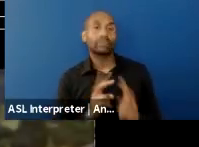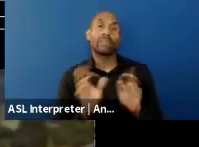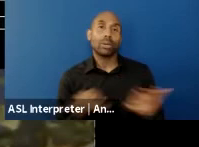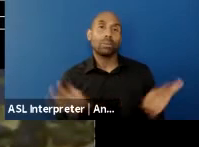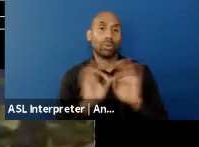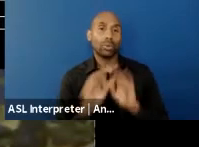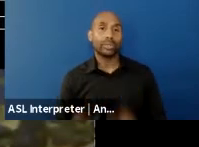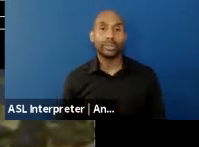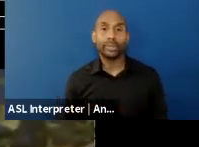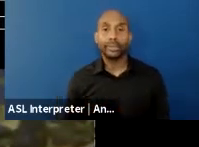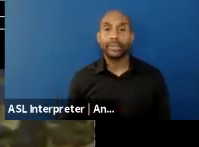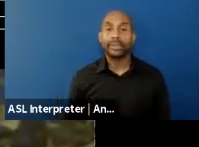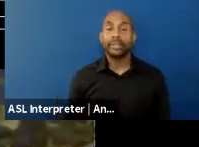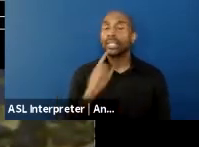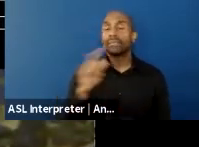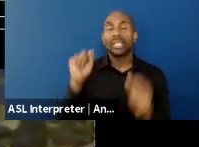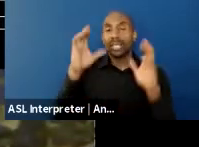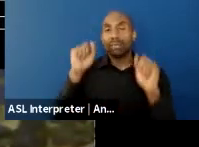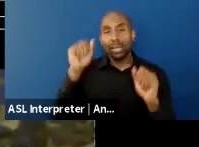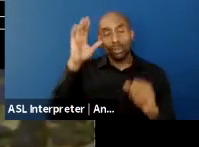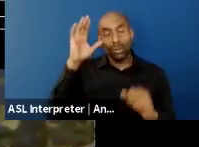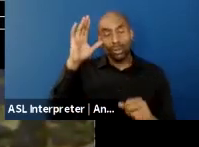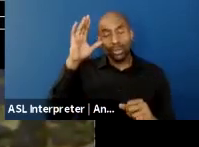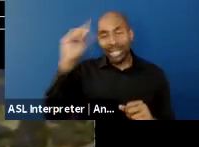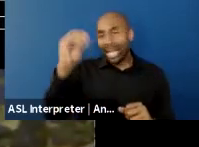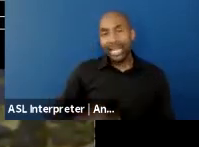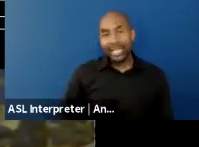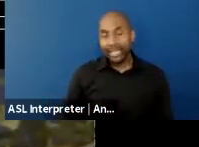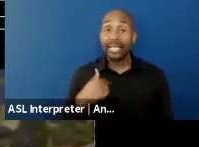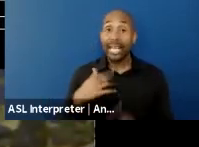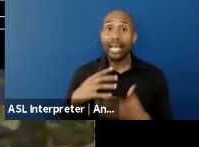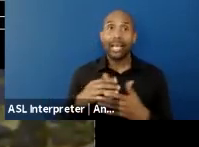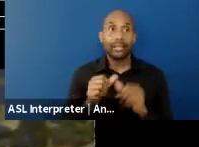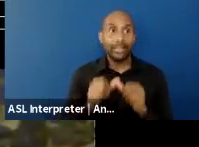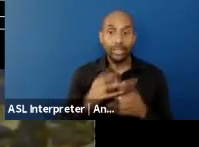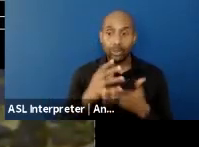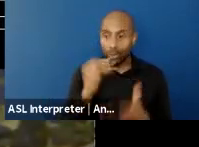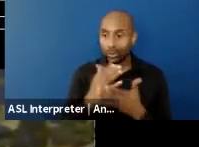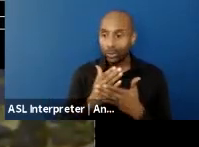I keep learning new things about him. I find articles.